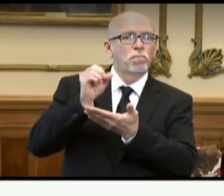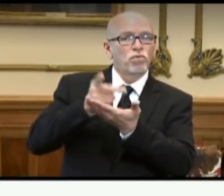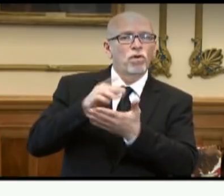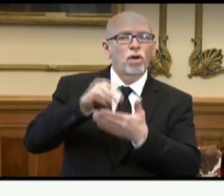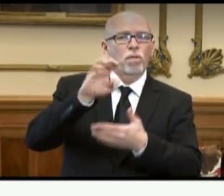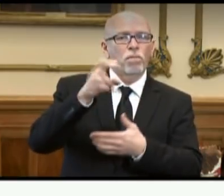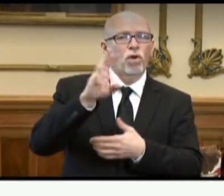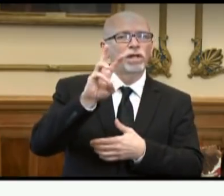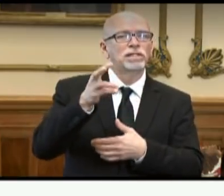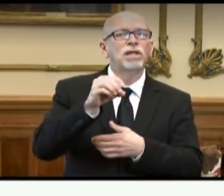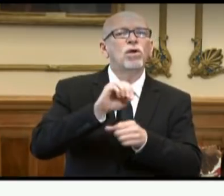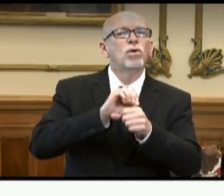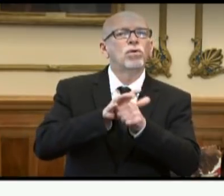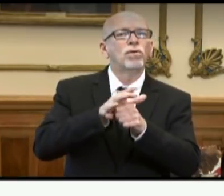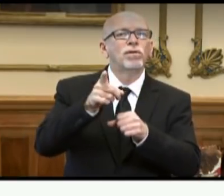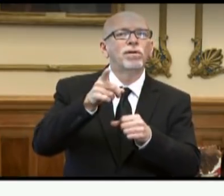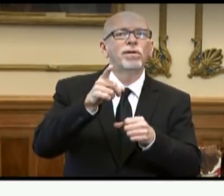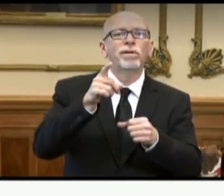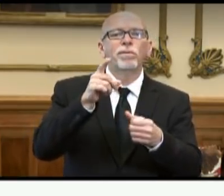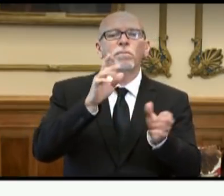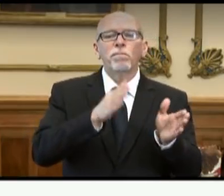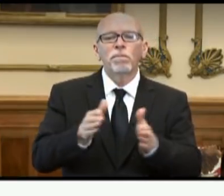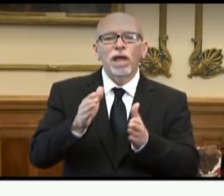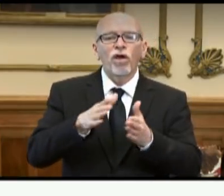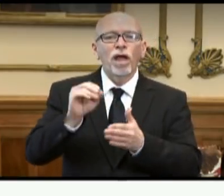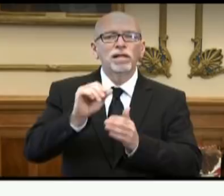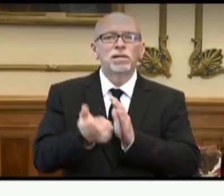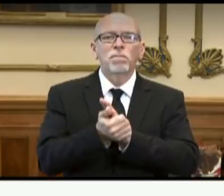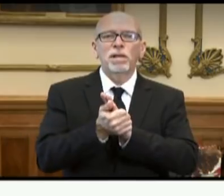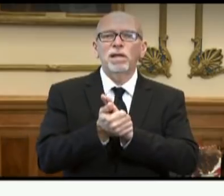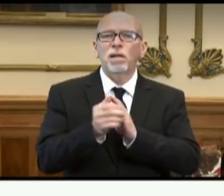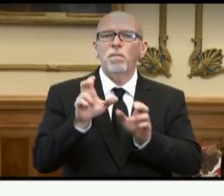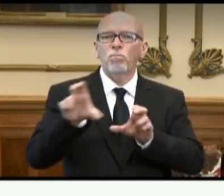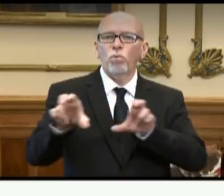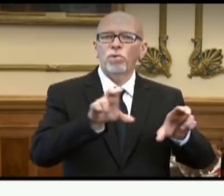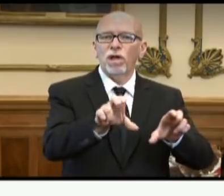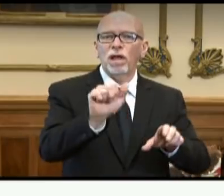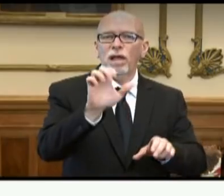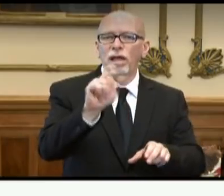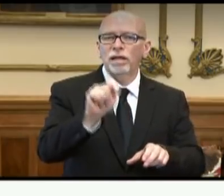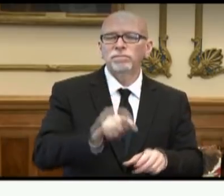THE FEDERAL GOVERNMENT. THE FIRST WAS ADOPTED ON MARCH 6th.